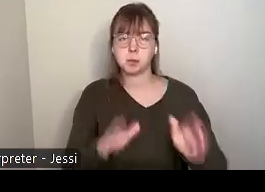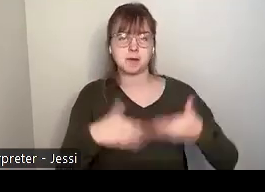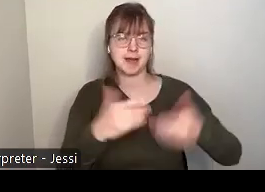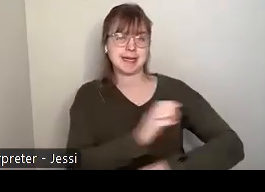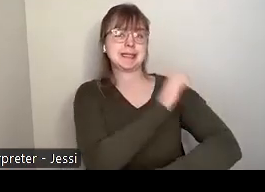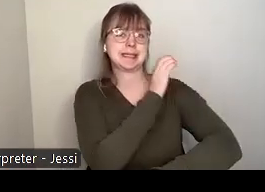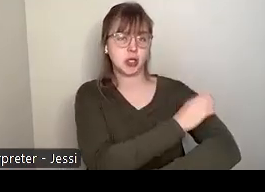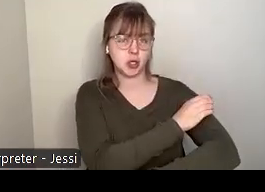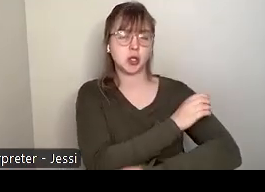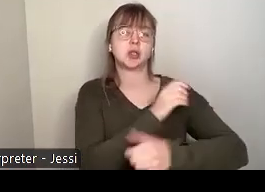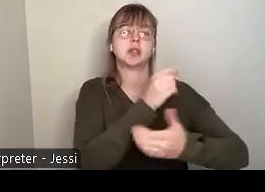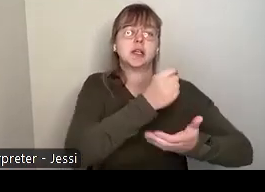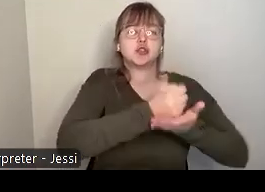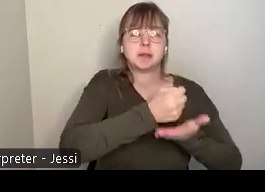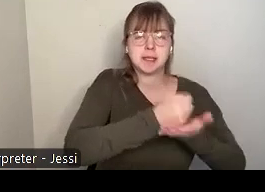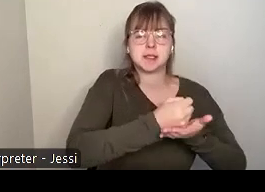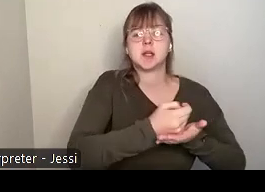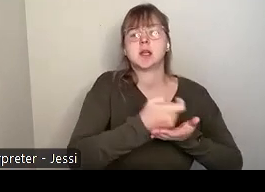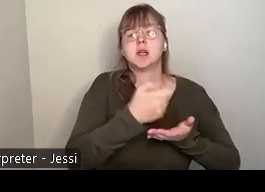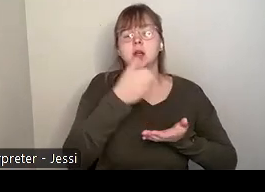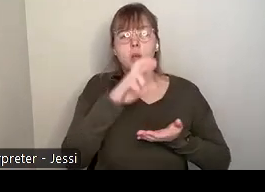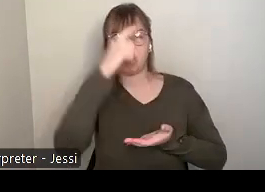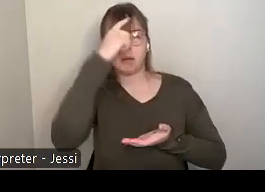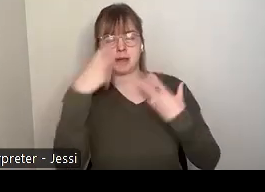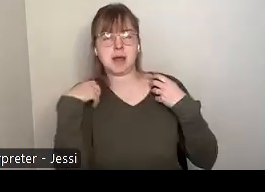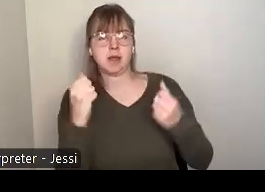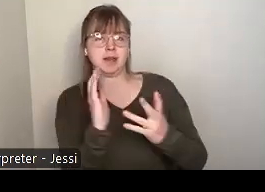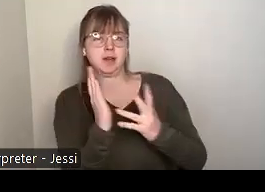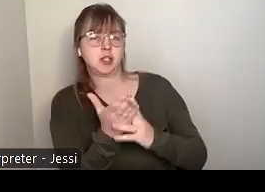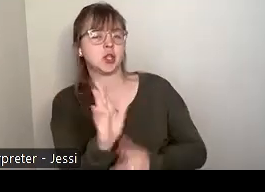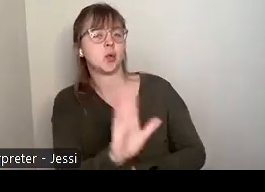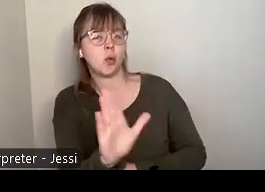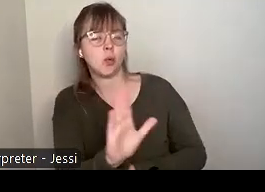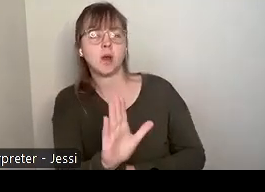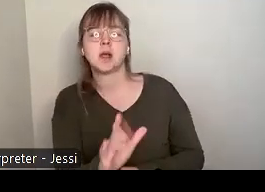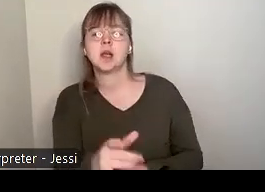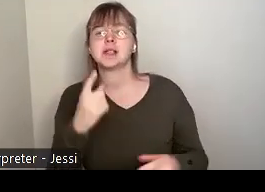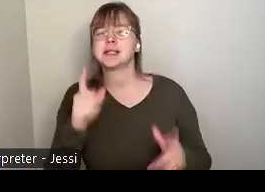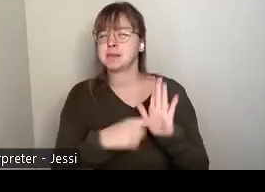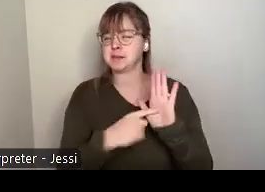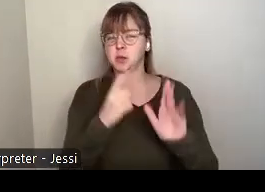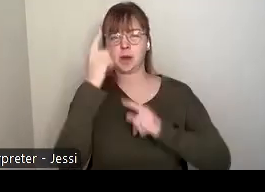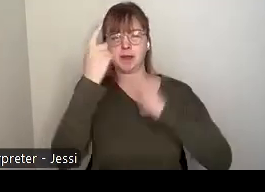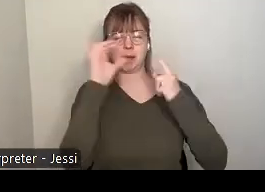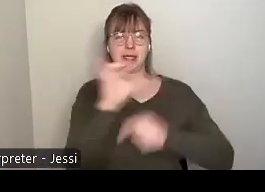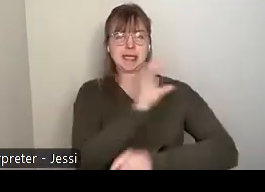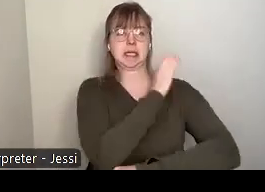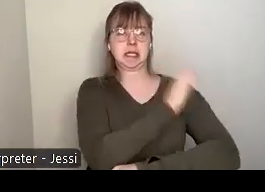clinically oriented mental health interventions right so we think about um Early Childhood um